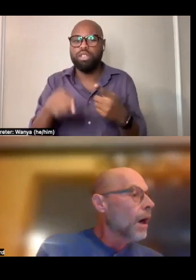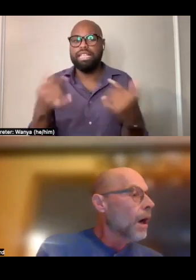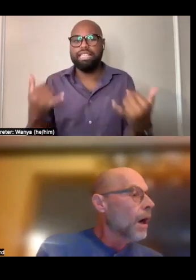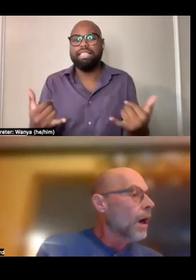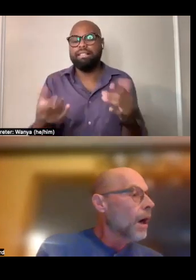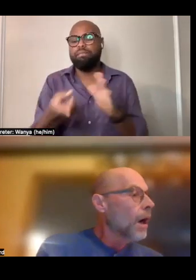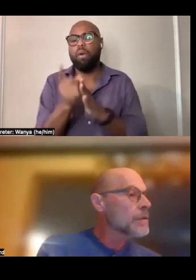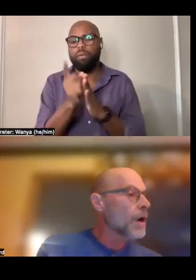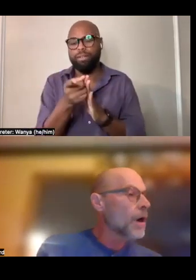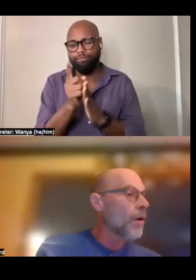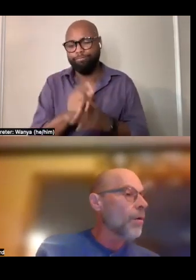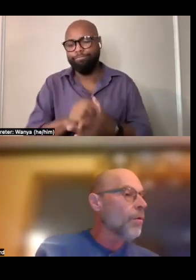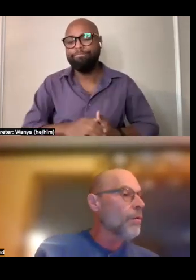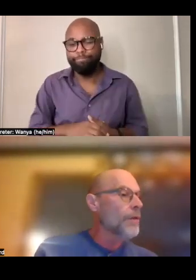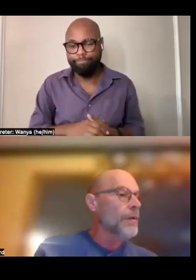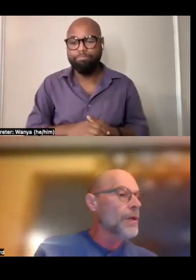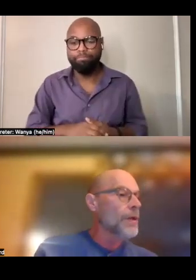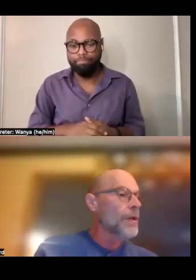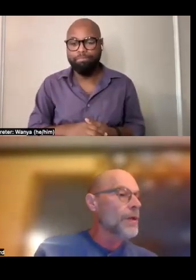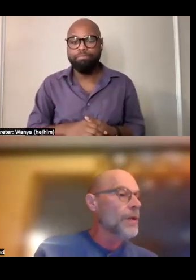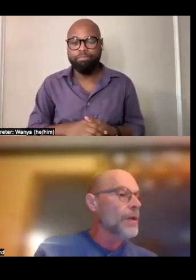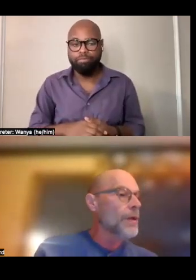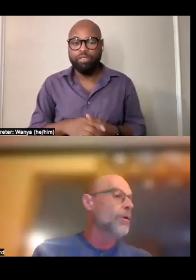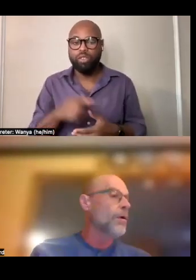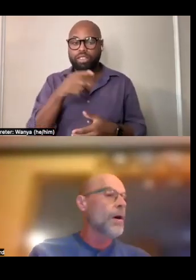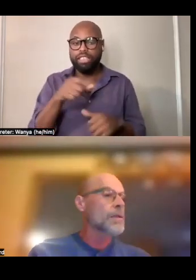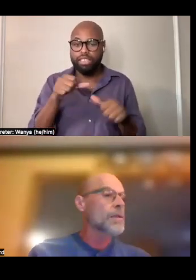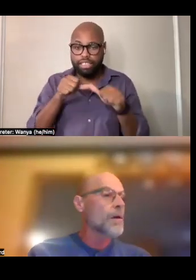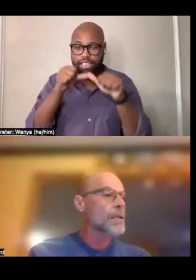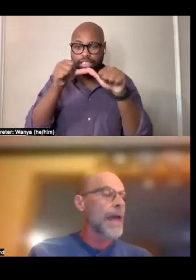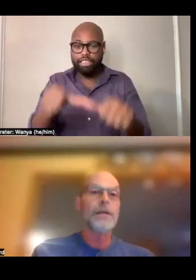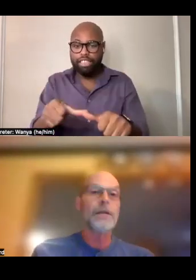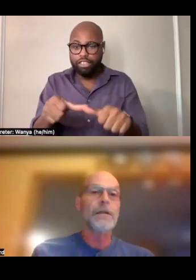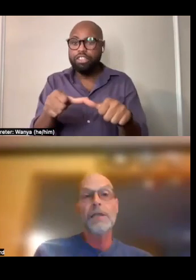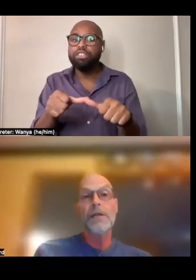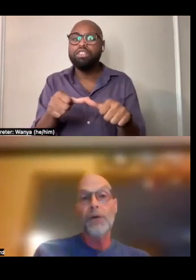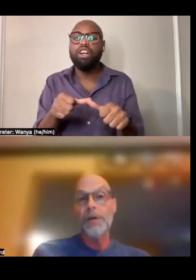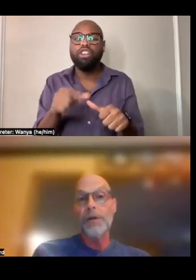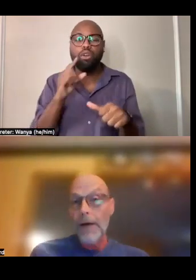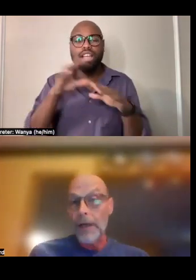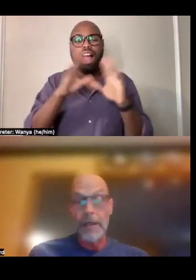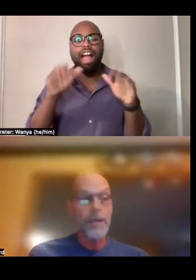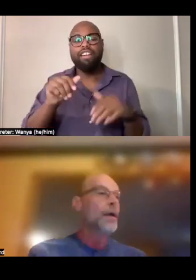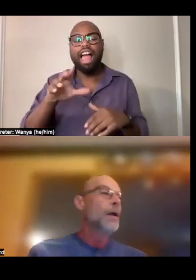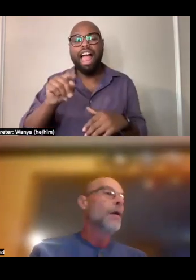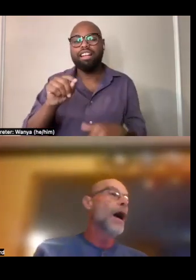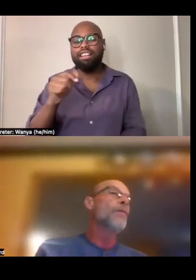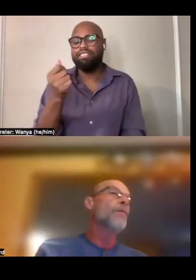So this continued through. There was a Housing Act of 1937 that was